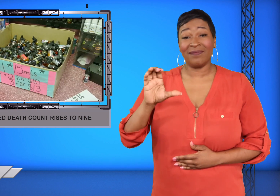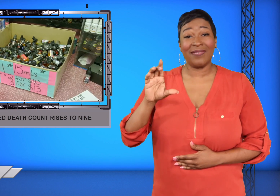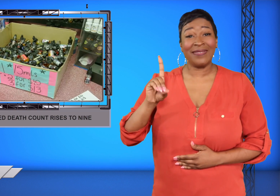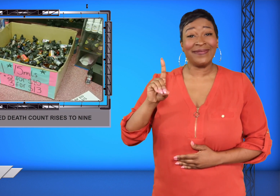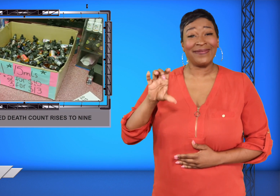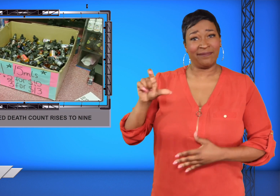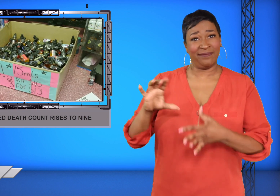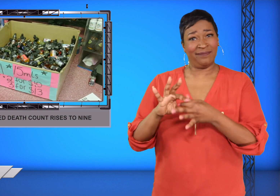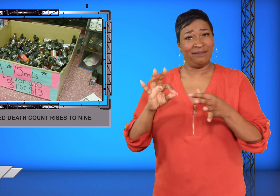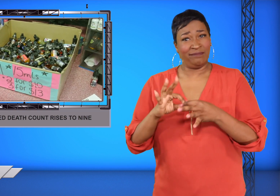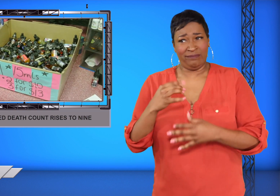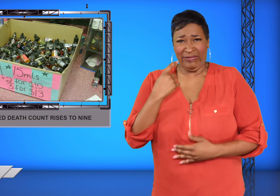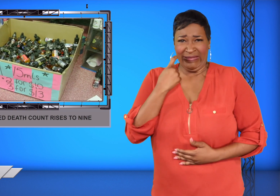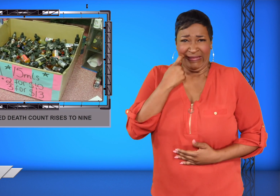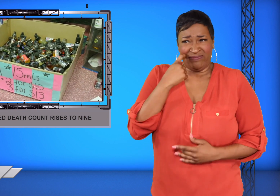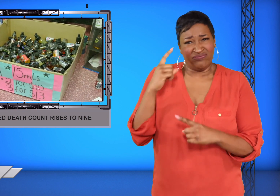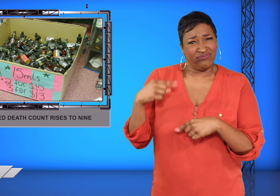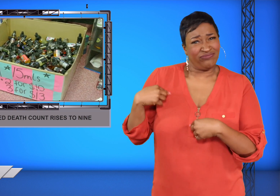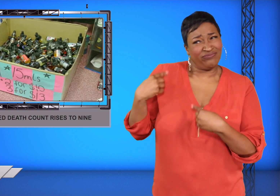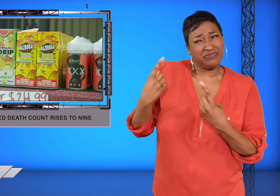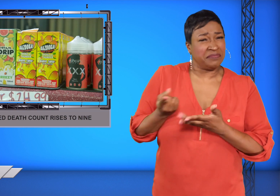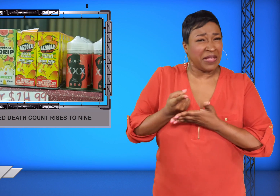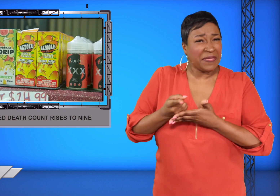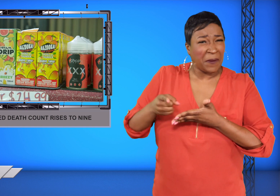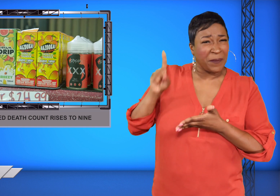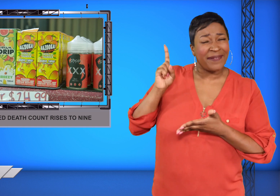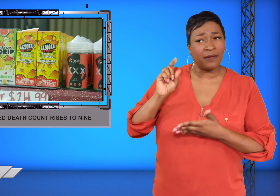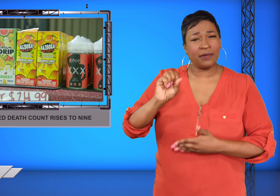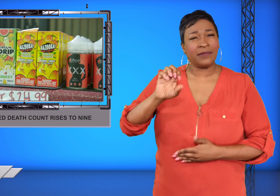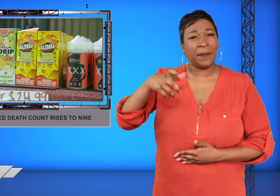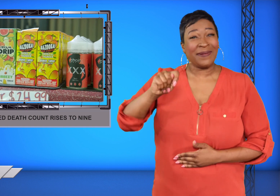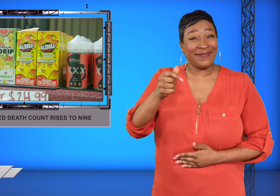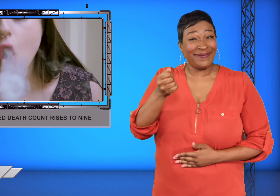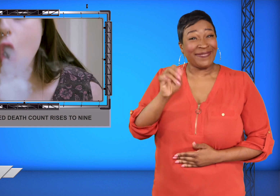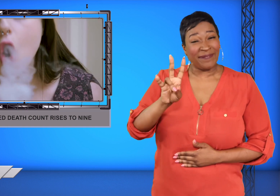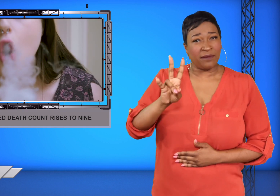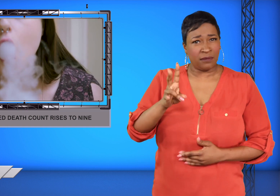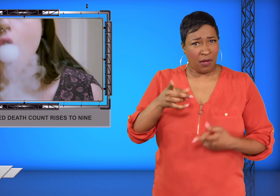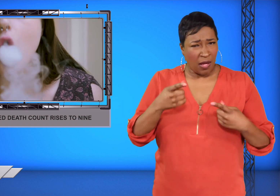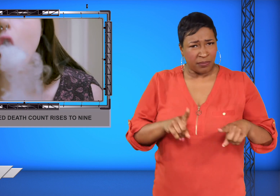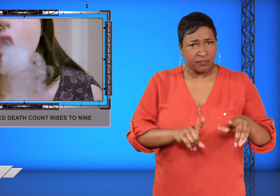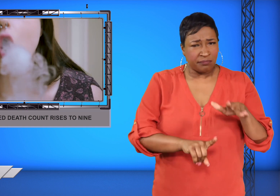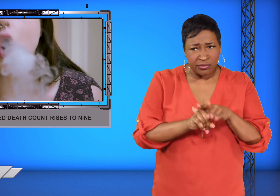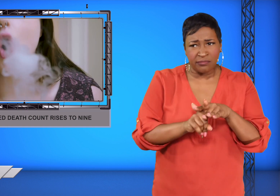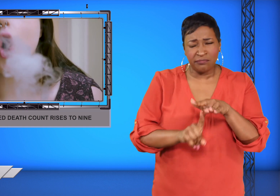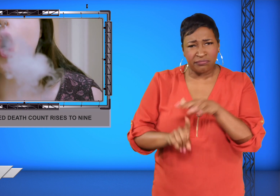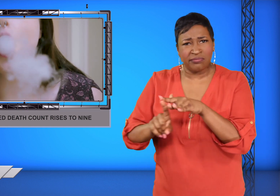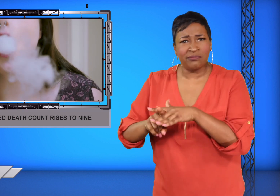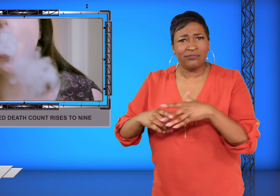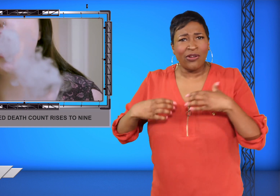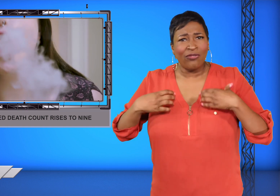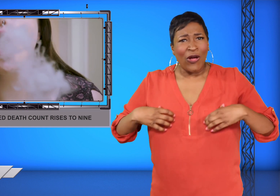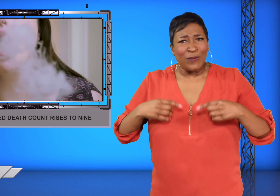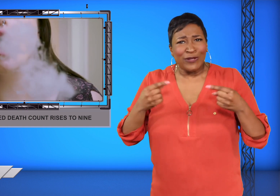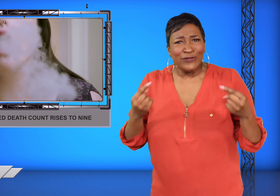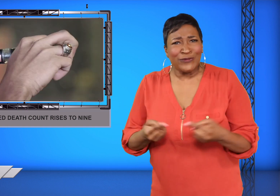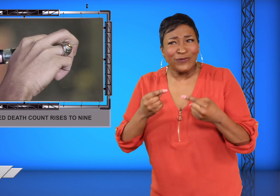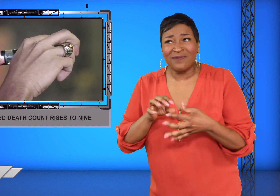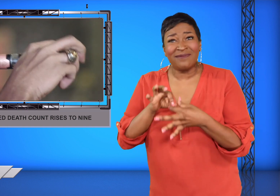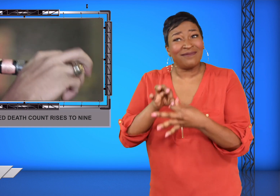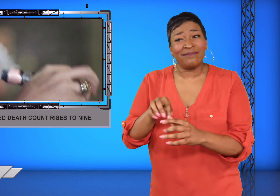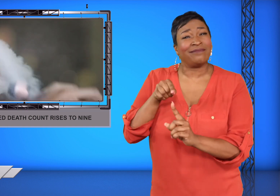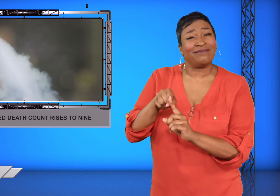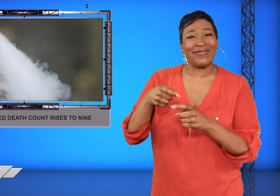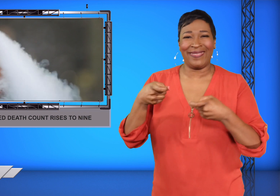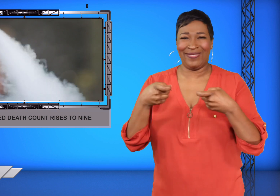The CDC says there have been 530 confirmed and probable cases of lung injury related